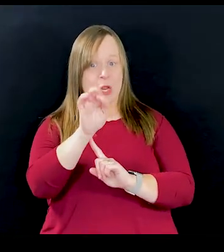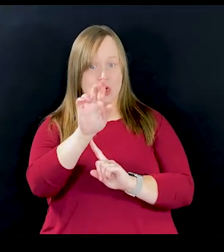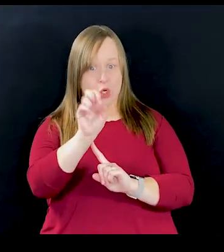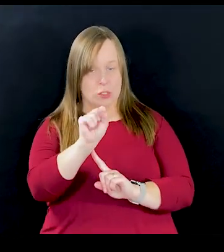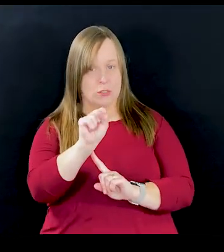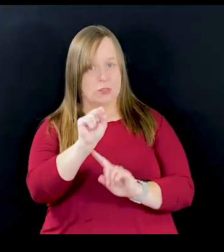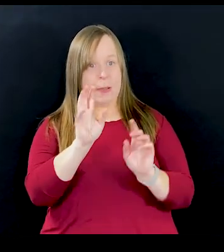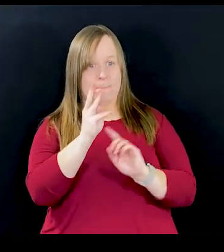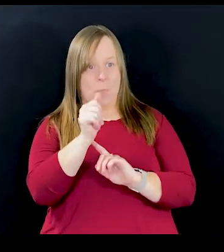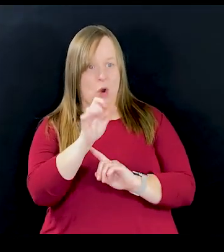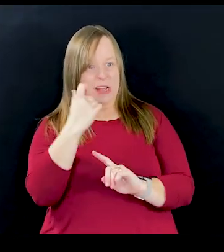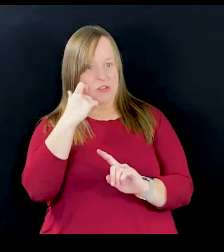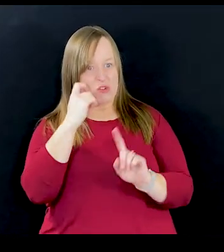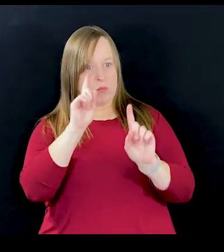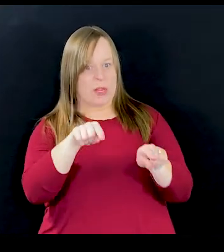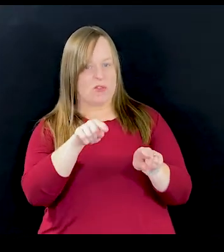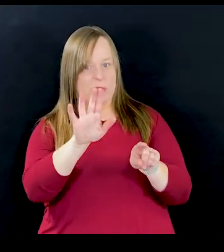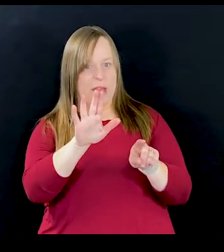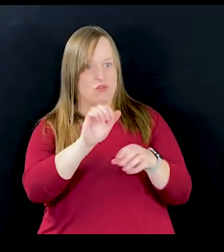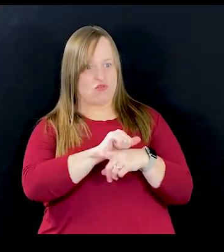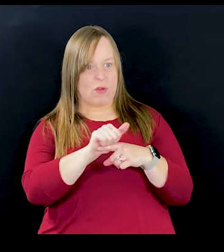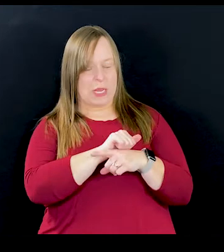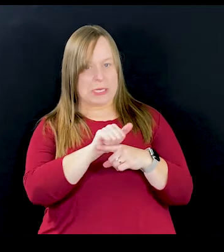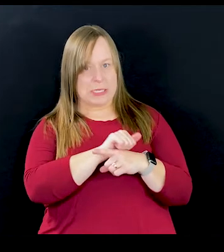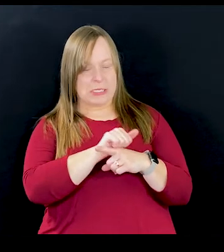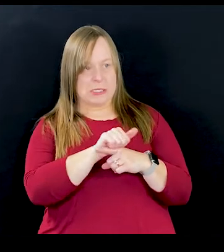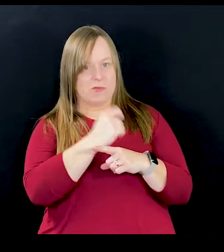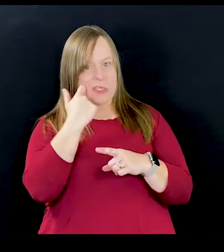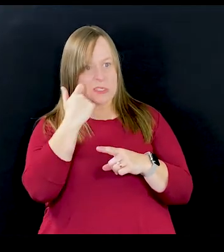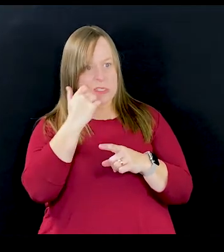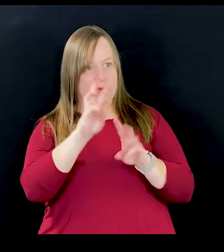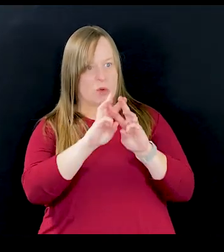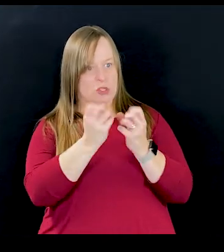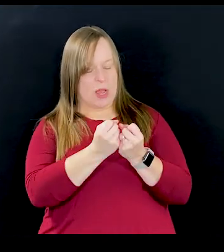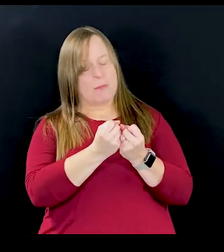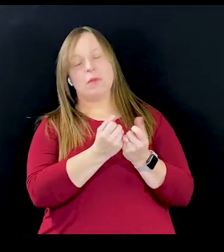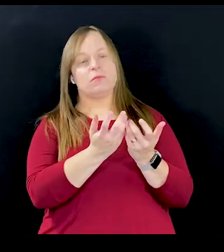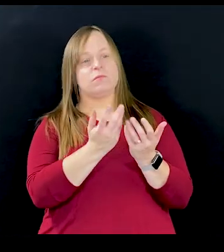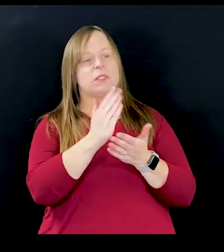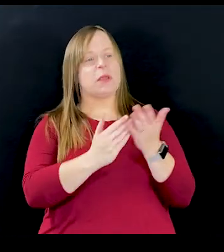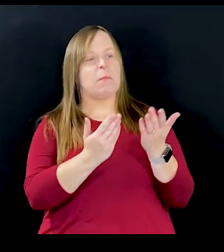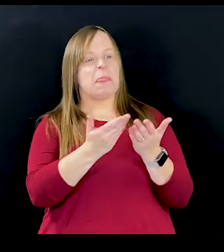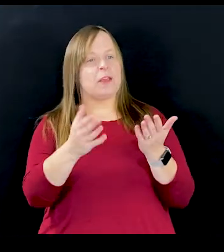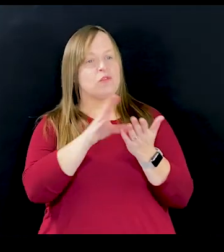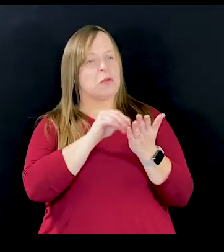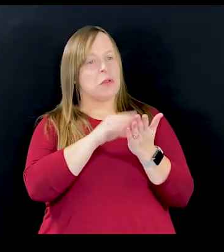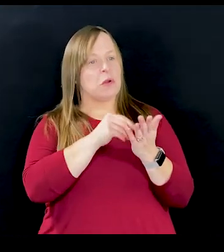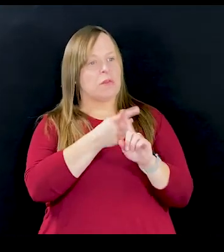And Marc, you just attended that bystander training workshop. What are some things that you learned about?